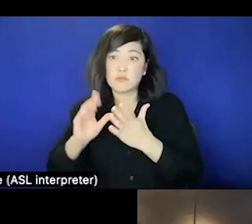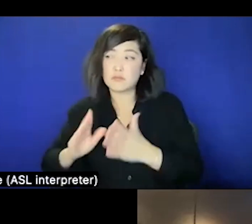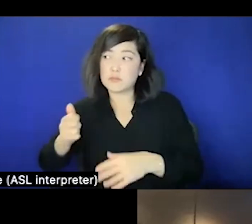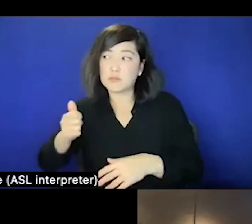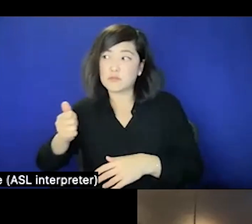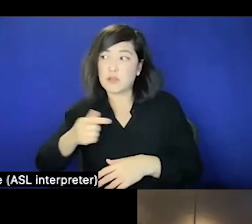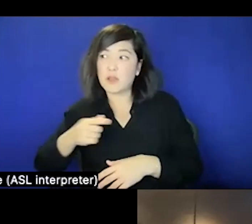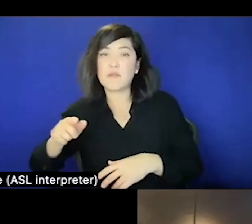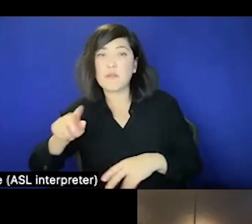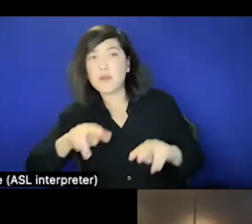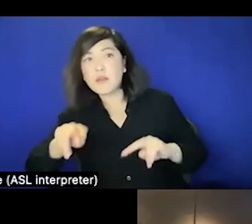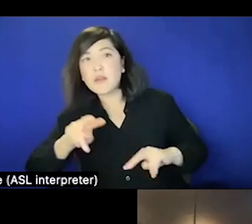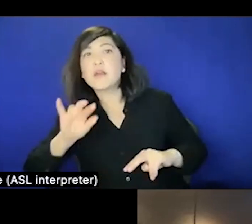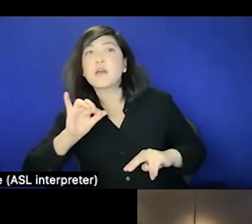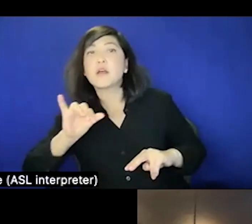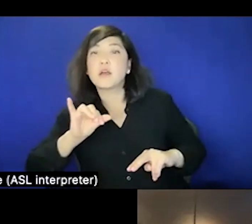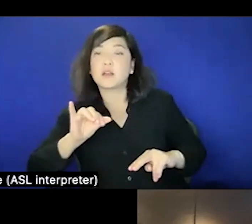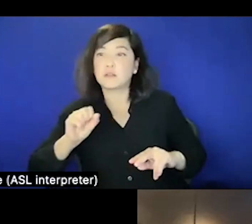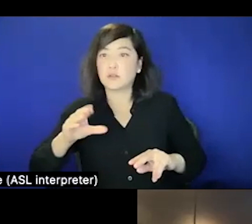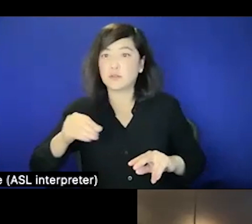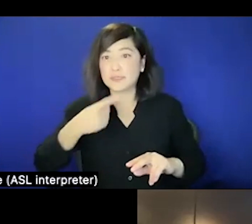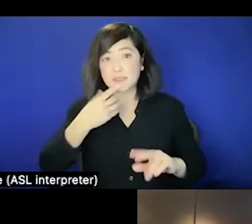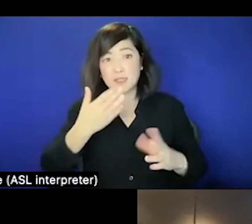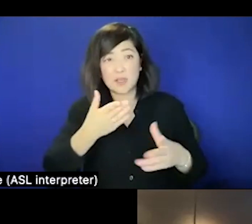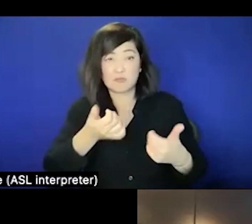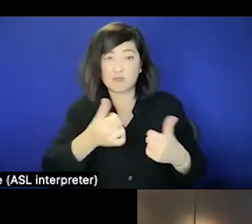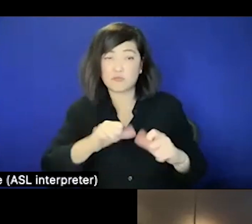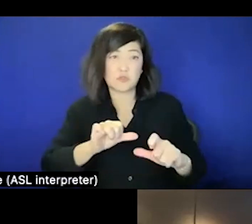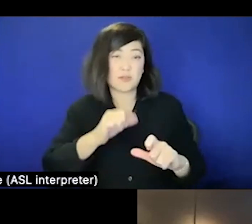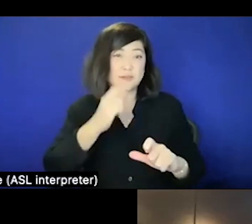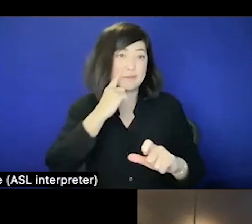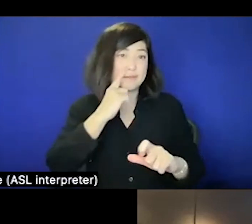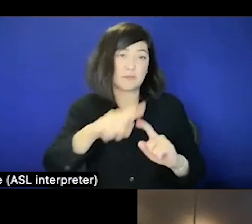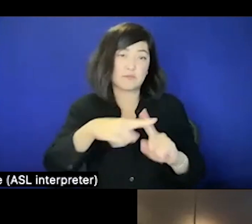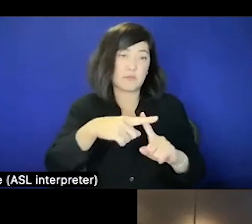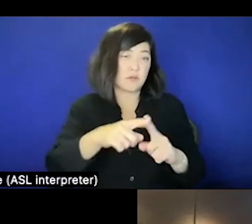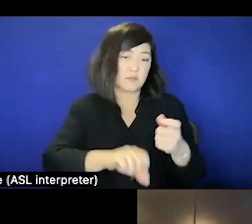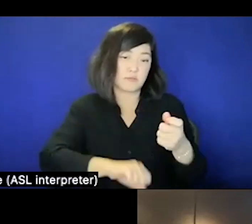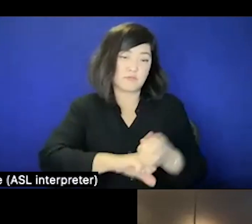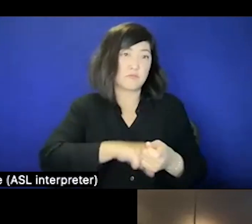acting in your best interest. But at the same time, they don't take the operational steps